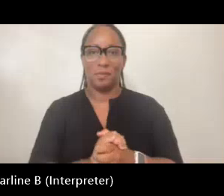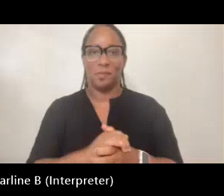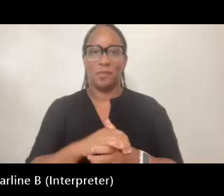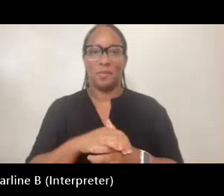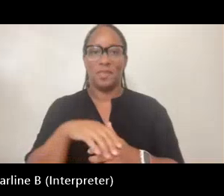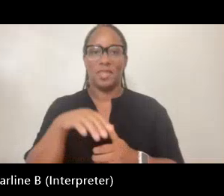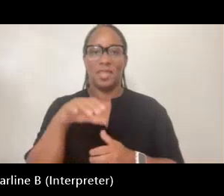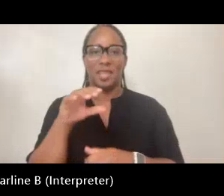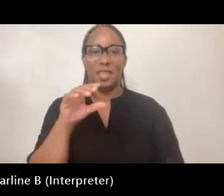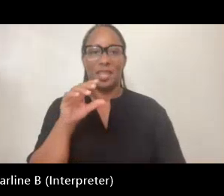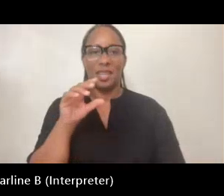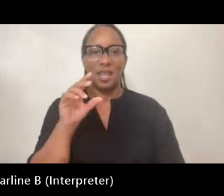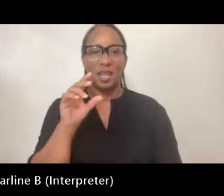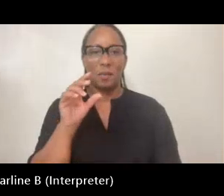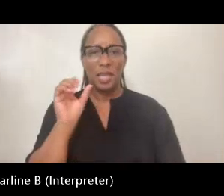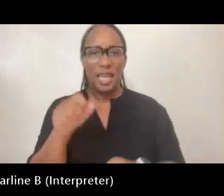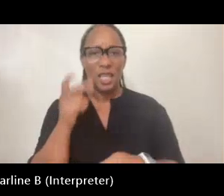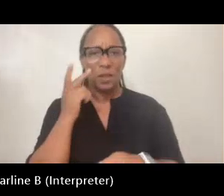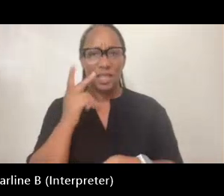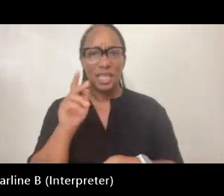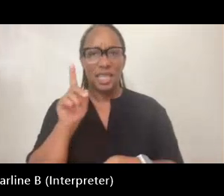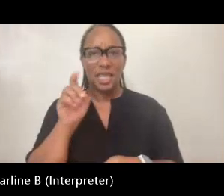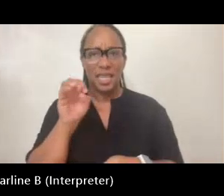Darryl, can you see the slide I have, OK.